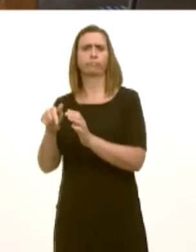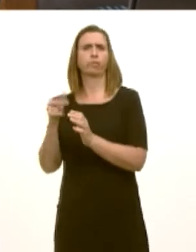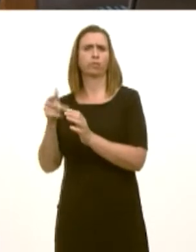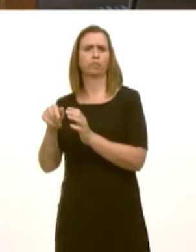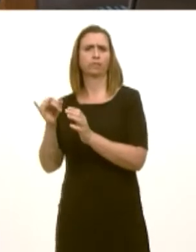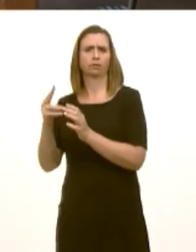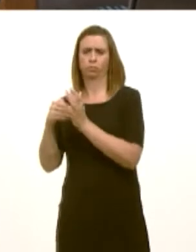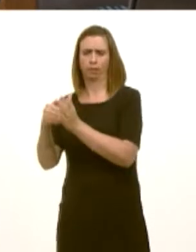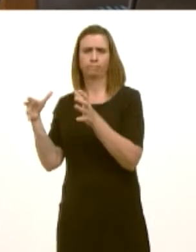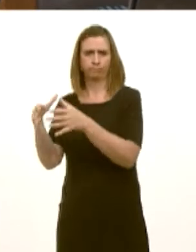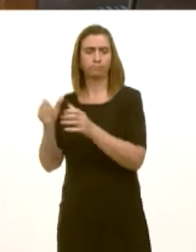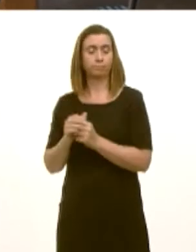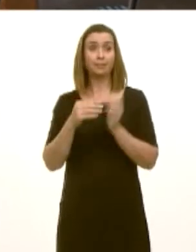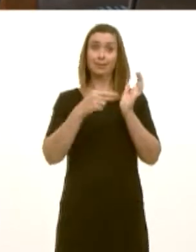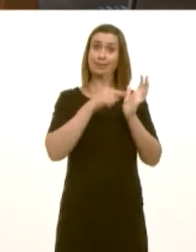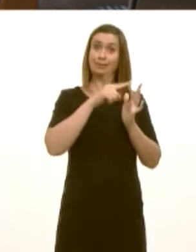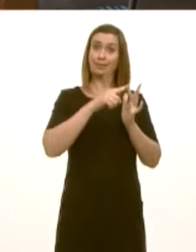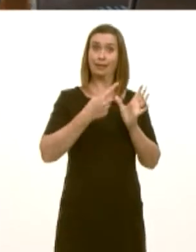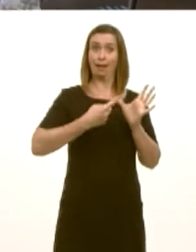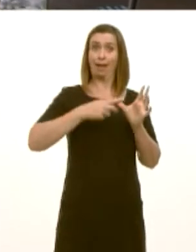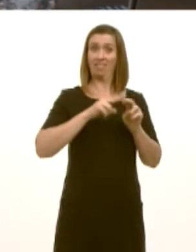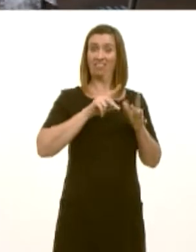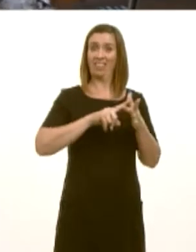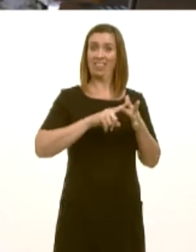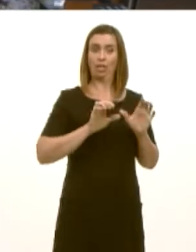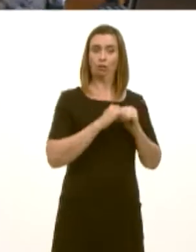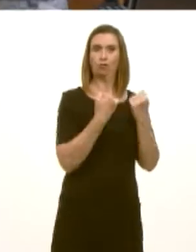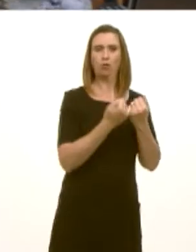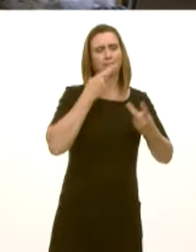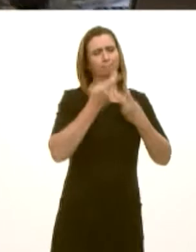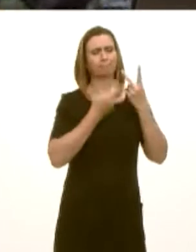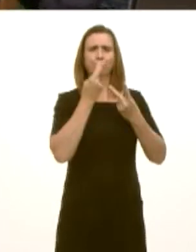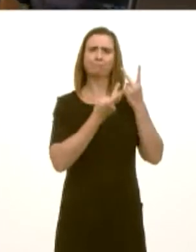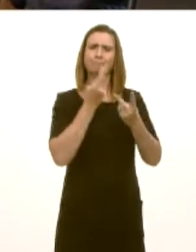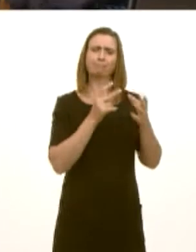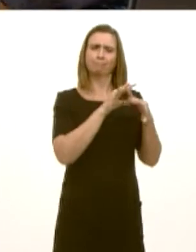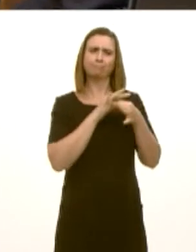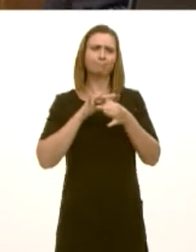As regards the Ti a Fi parent and toddler groups and also the nursery groups, and the